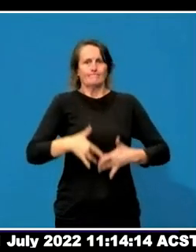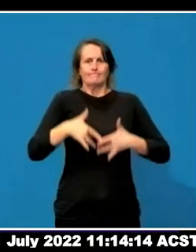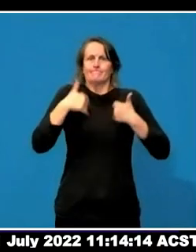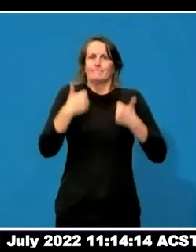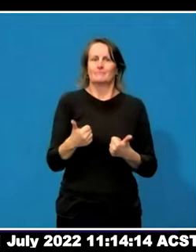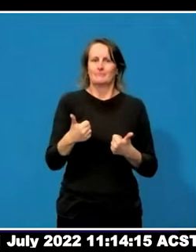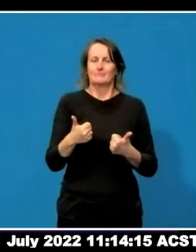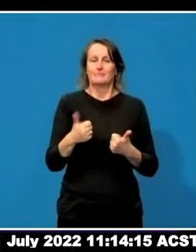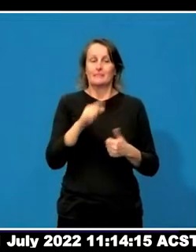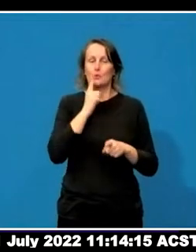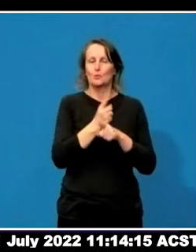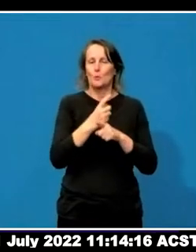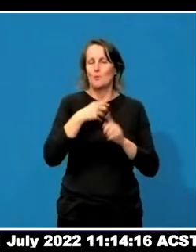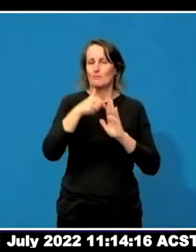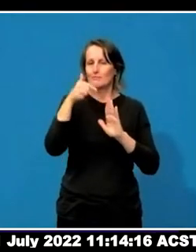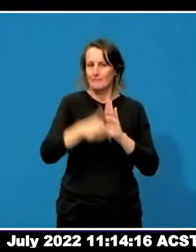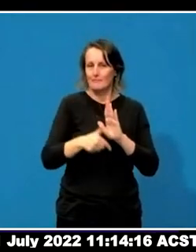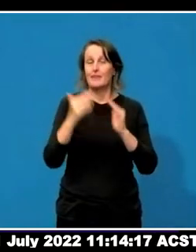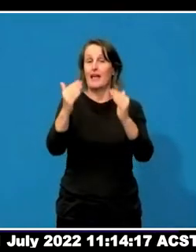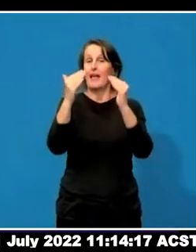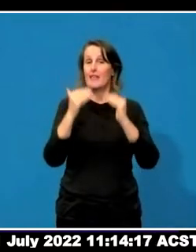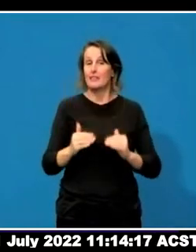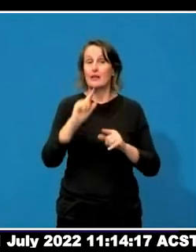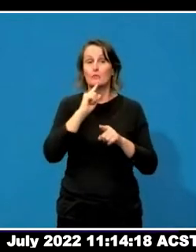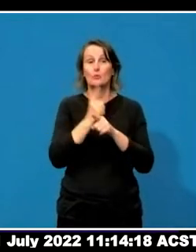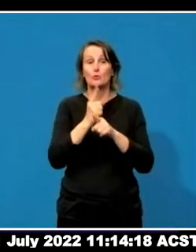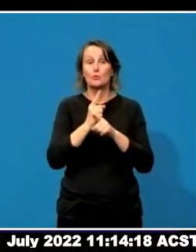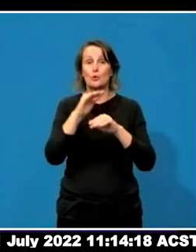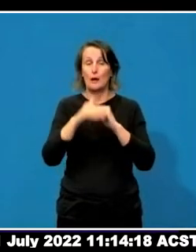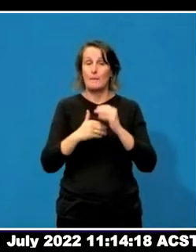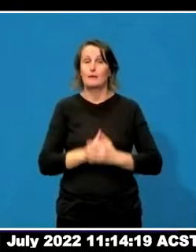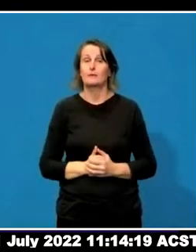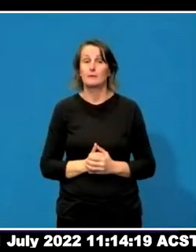After his evidence we move to the Marninwarntikura Women's Resource Centre.